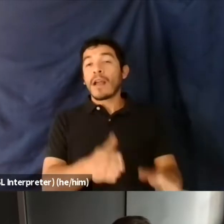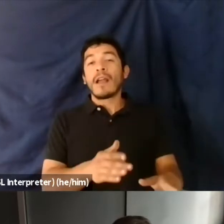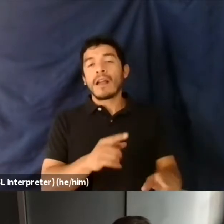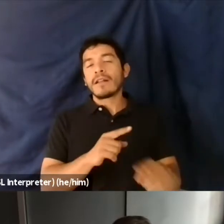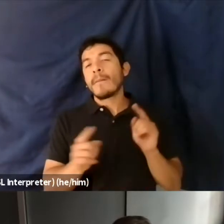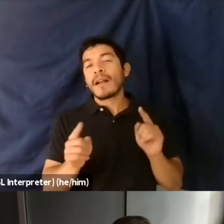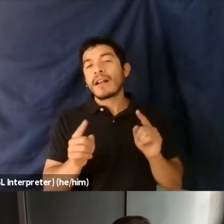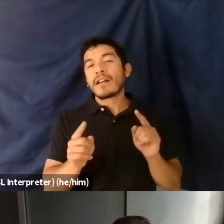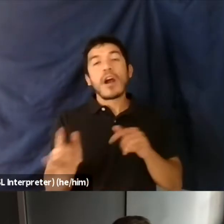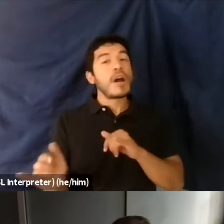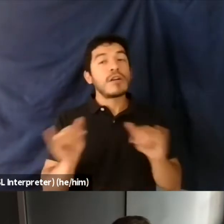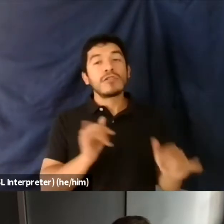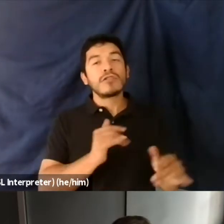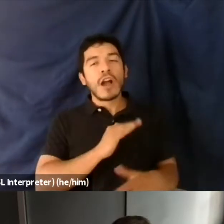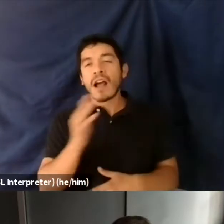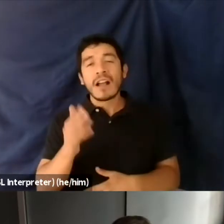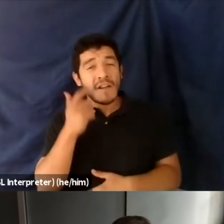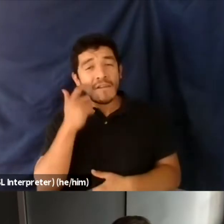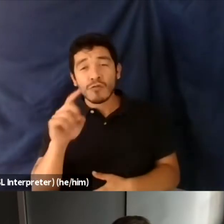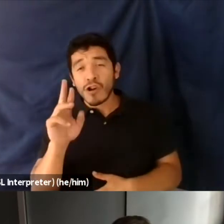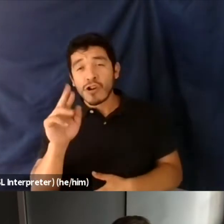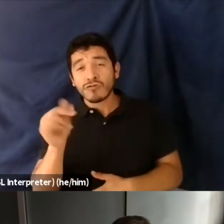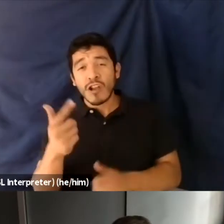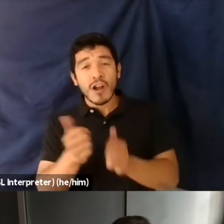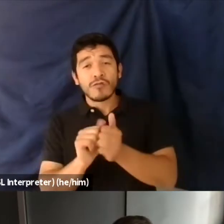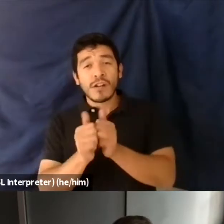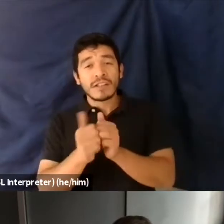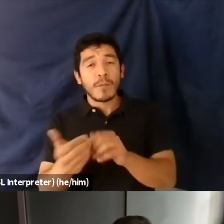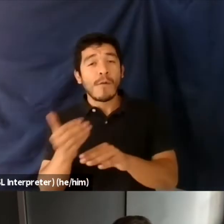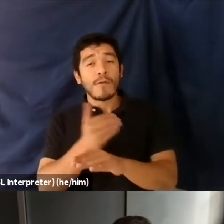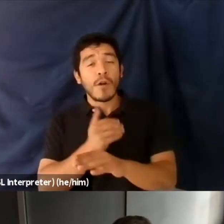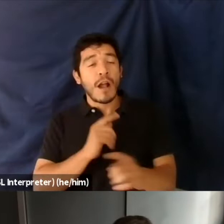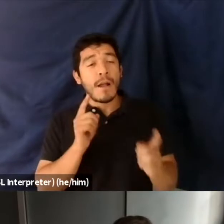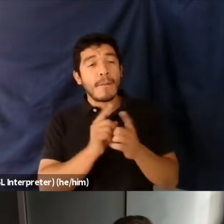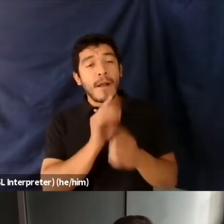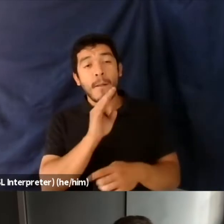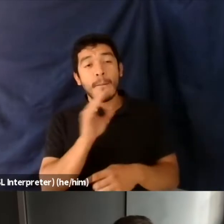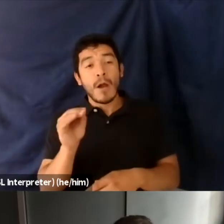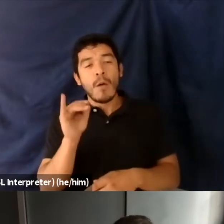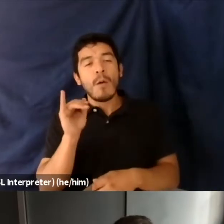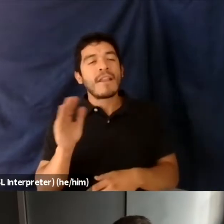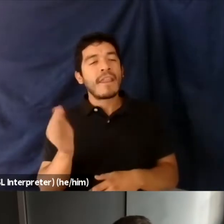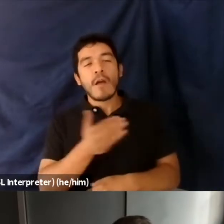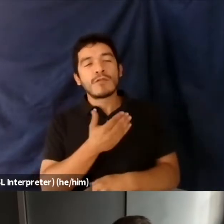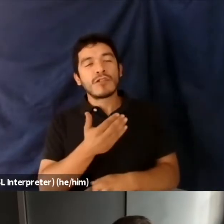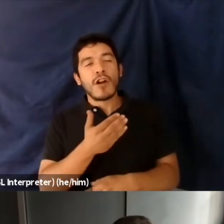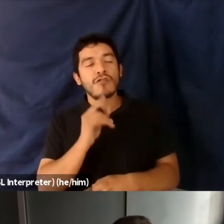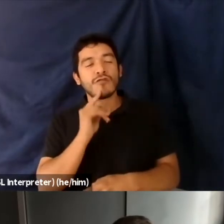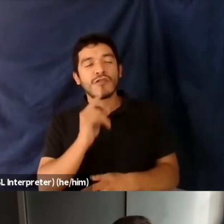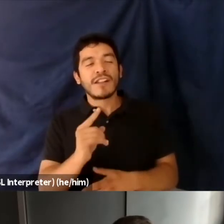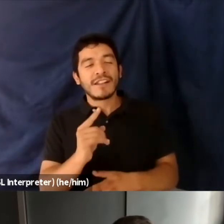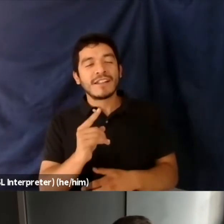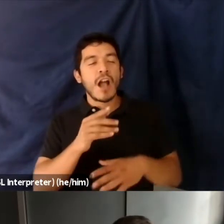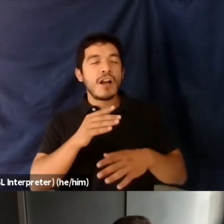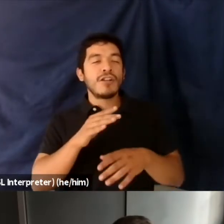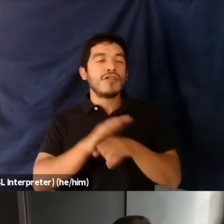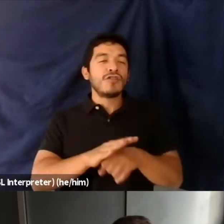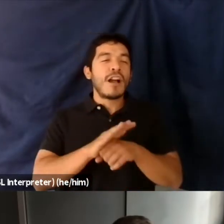you know, I had never watched Drag Race before I met Bo and then just, that was kind of our decompressing thing. And every night just, you know, watch two or three episodes.